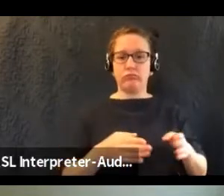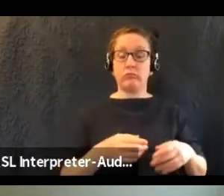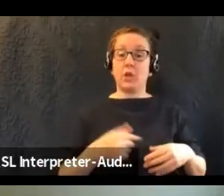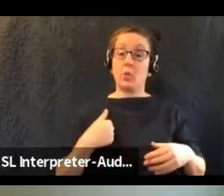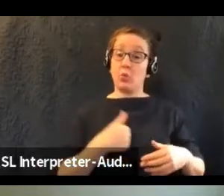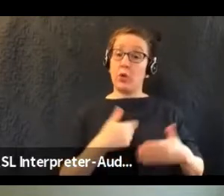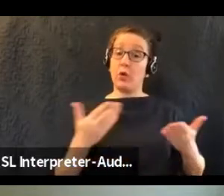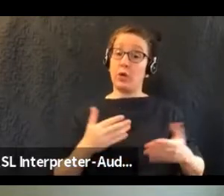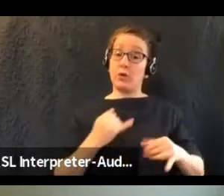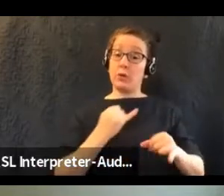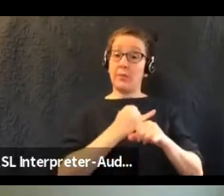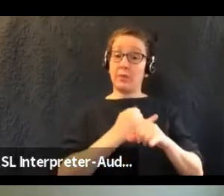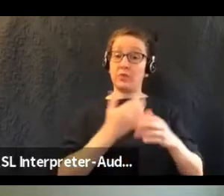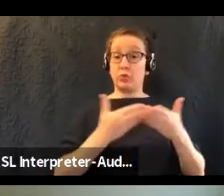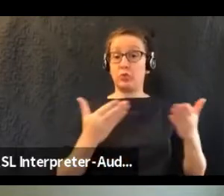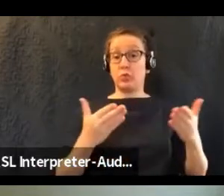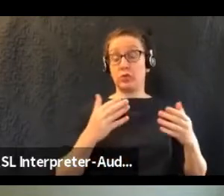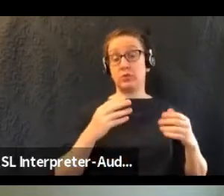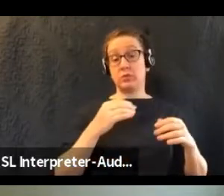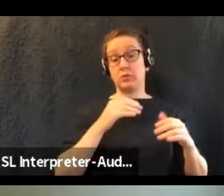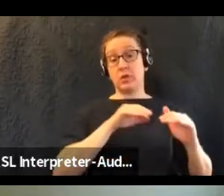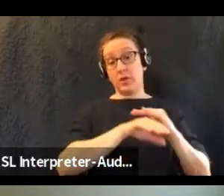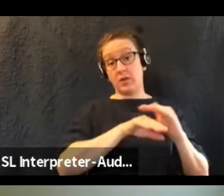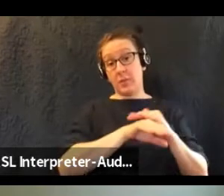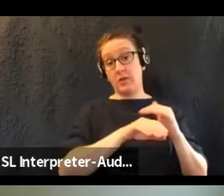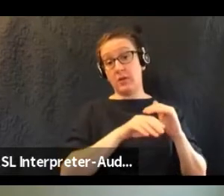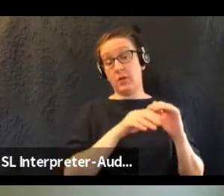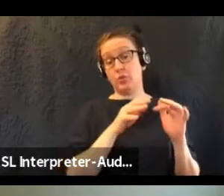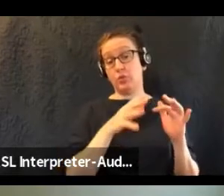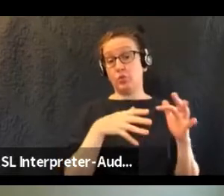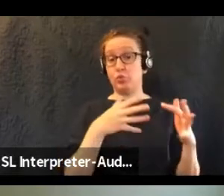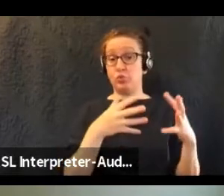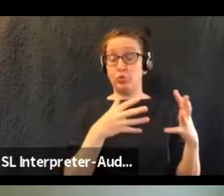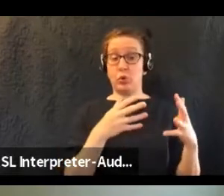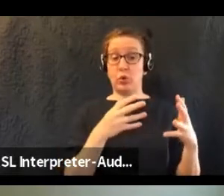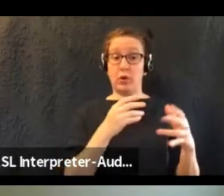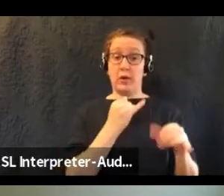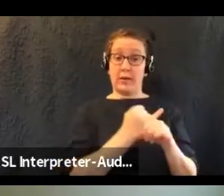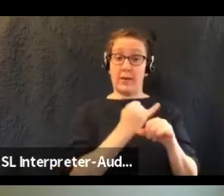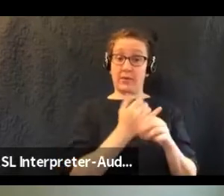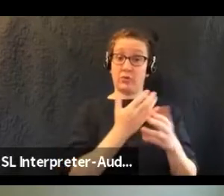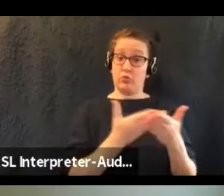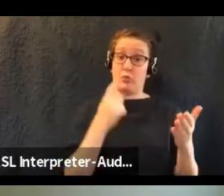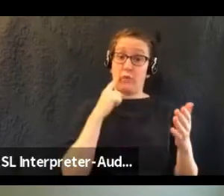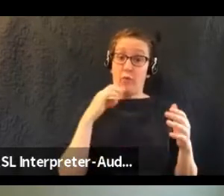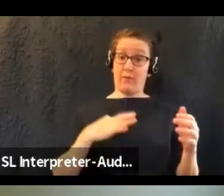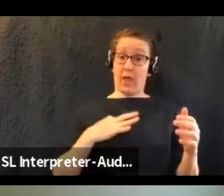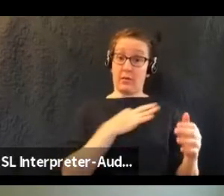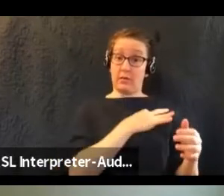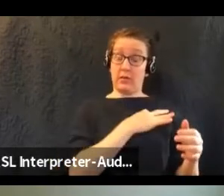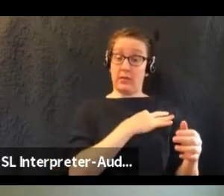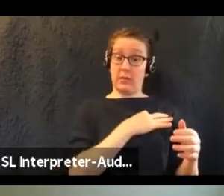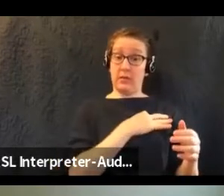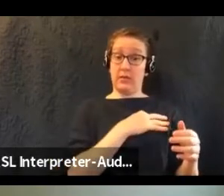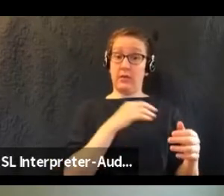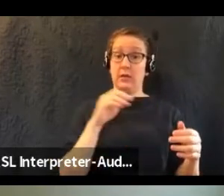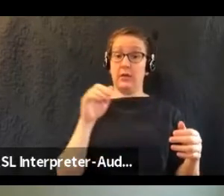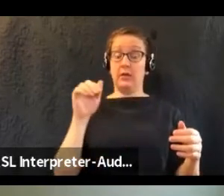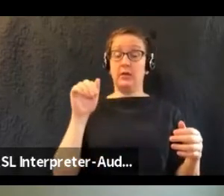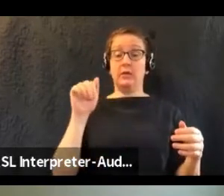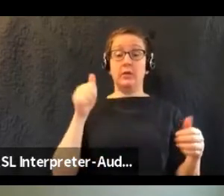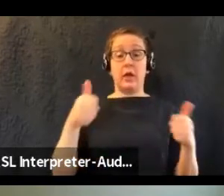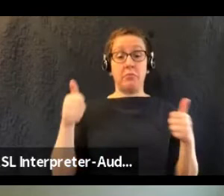on accessibility to a campus resource for faculty, administrators, staff, and other